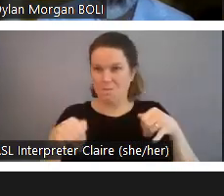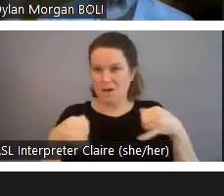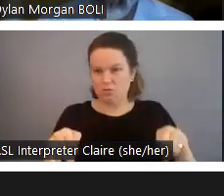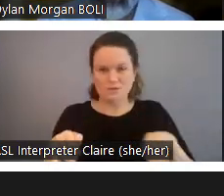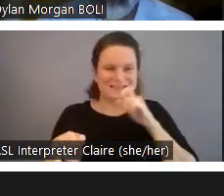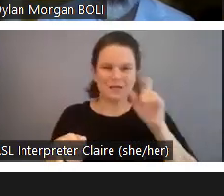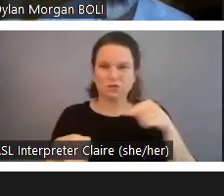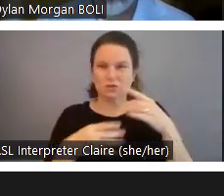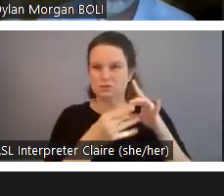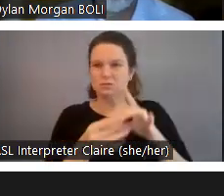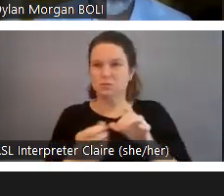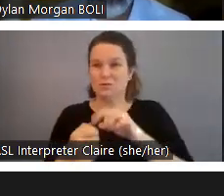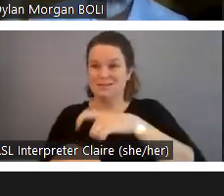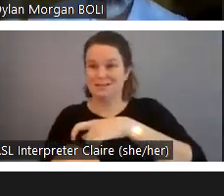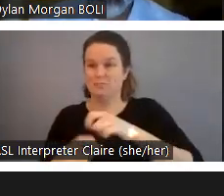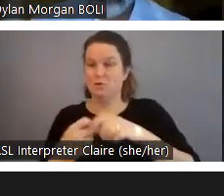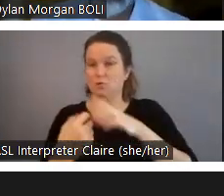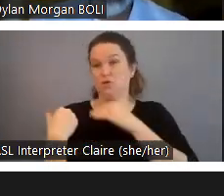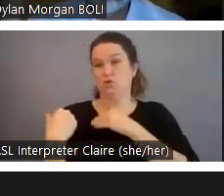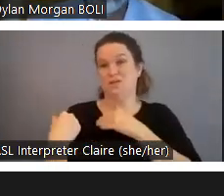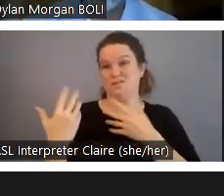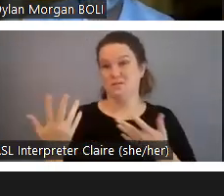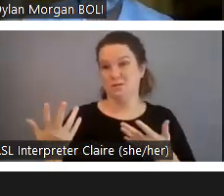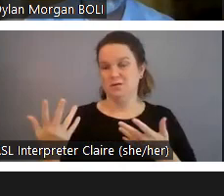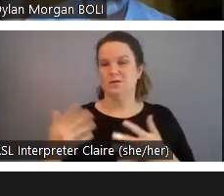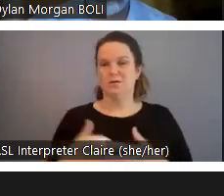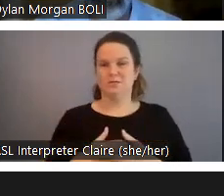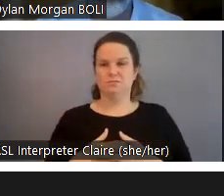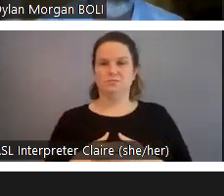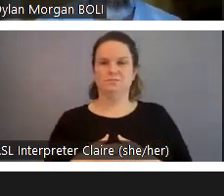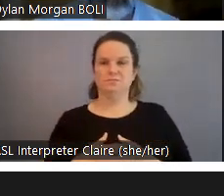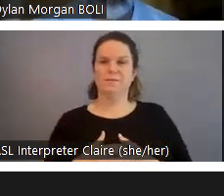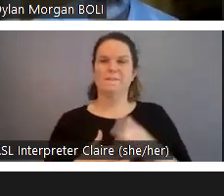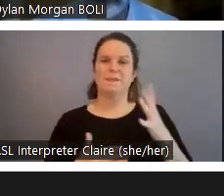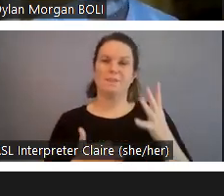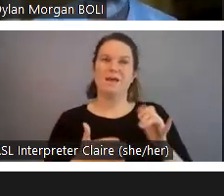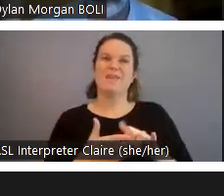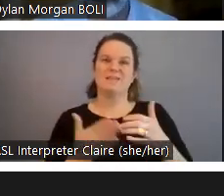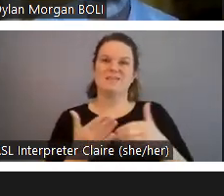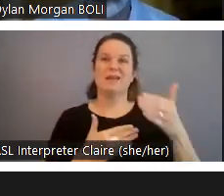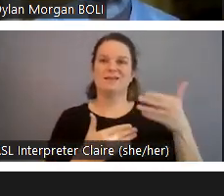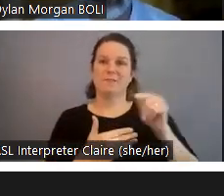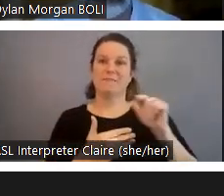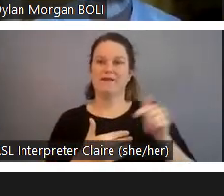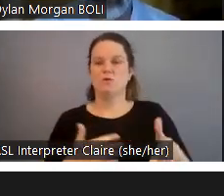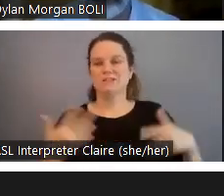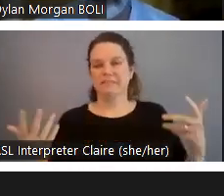with the time but with the duties maybe sort of that, the next back-and-